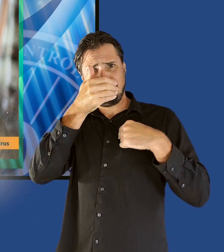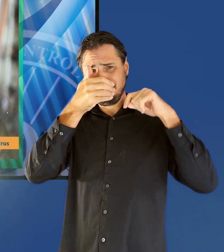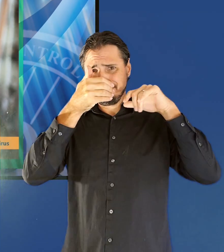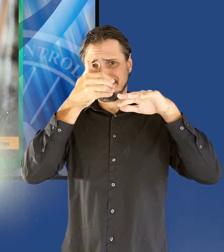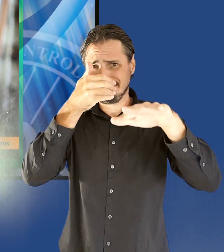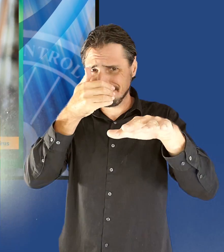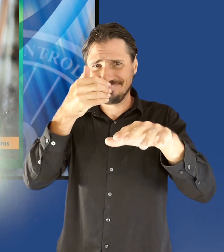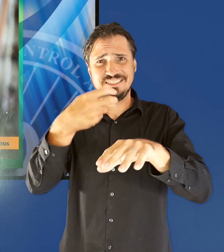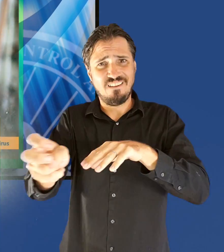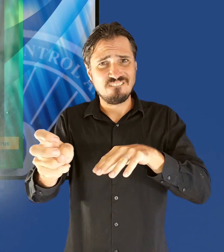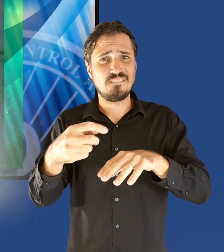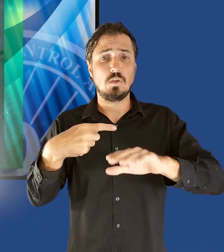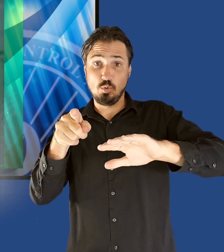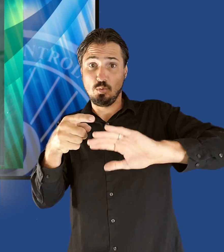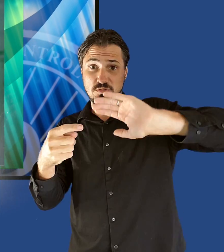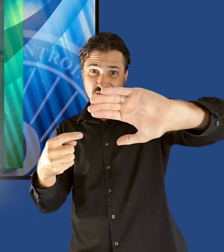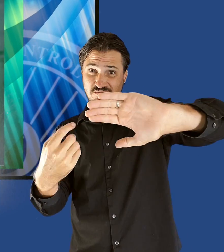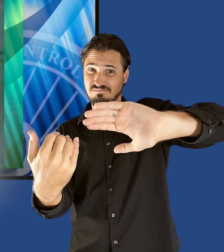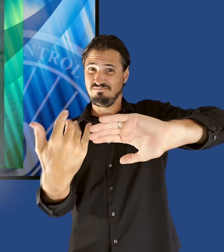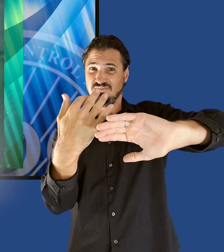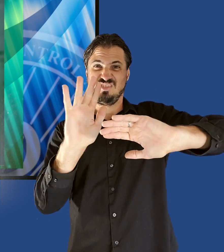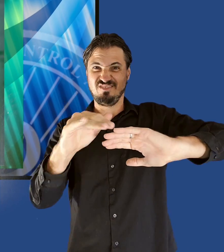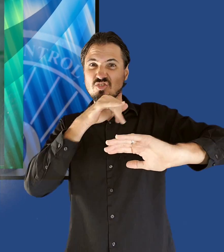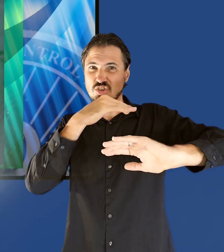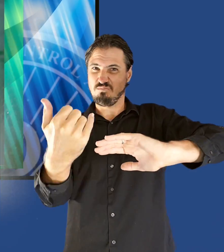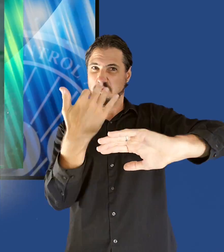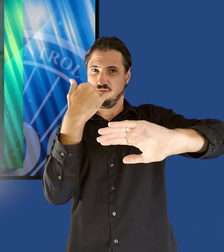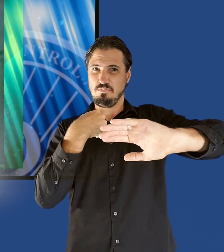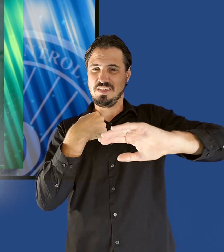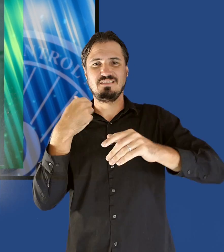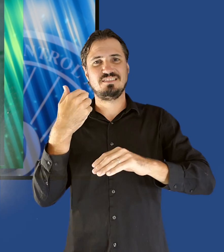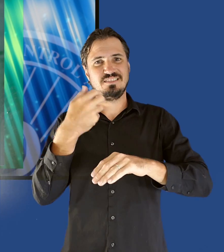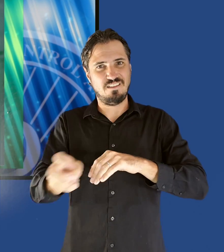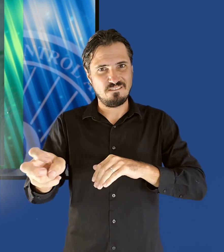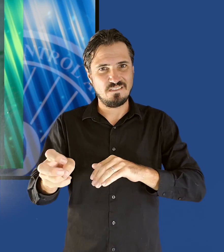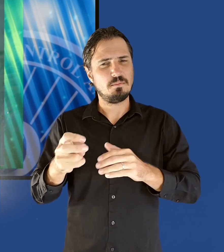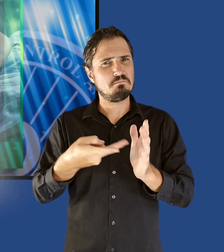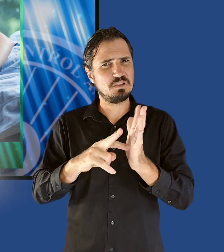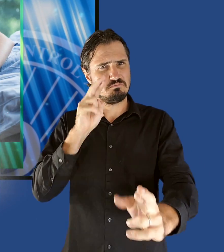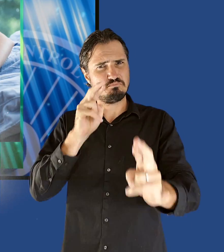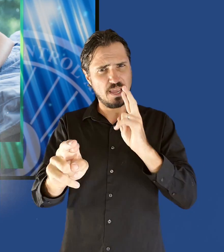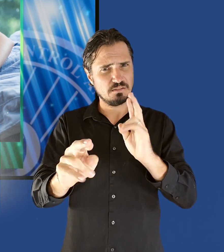Remember, my mask protects you. Your mask protects me. It’s a sign of respect and ALOHA.